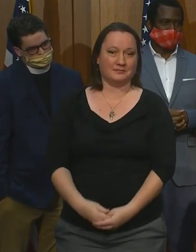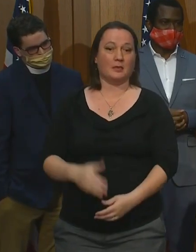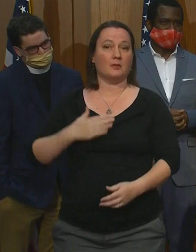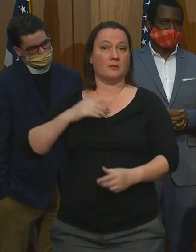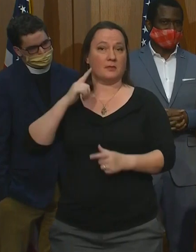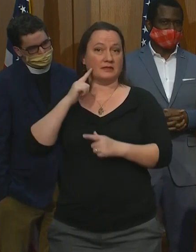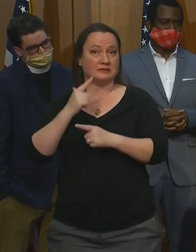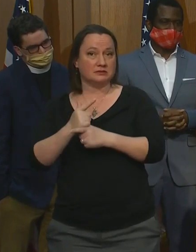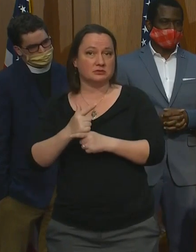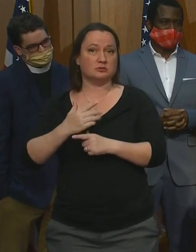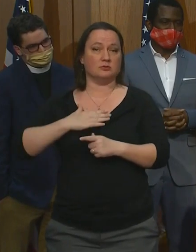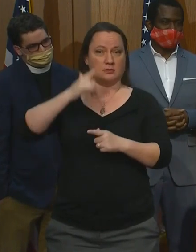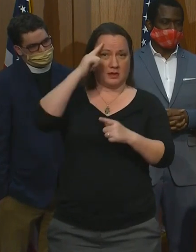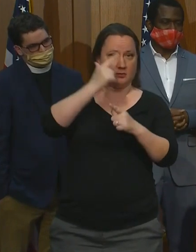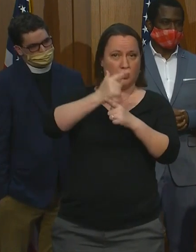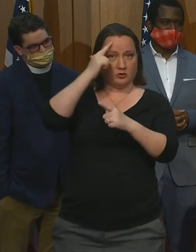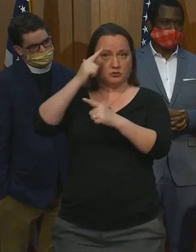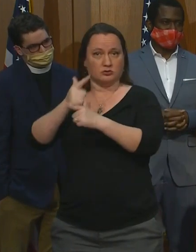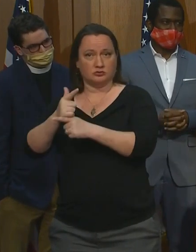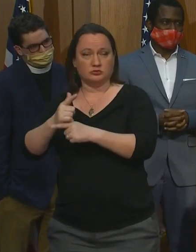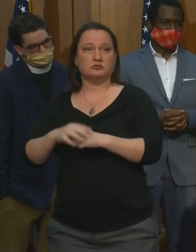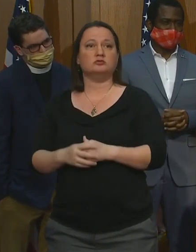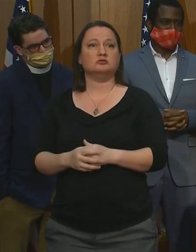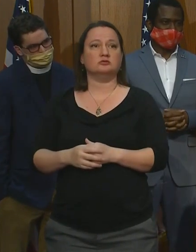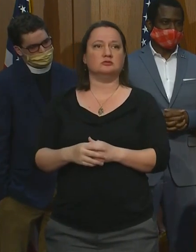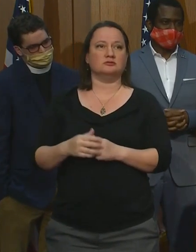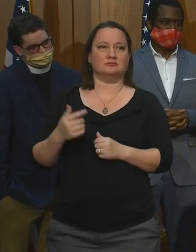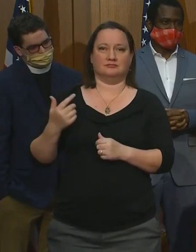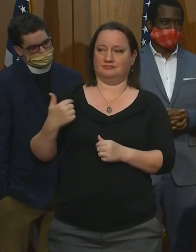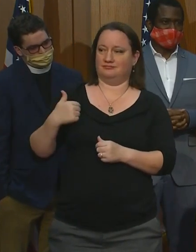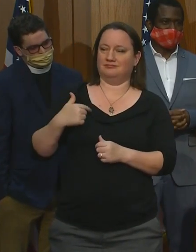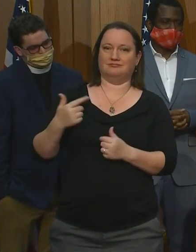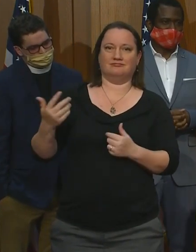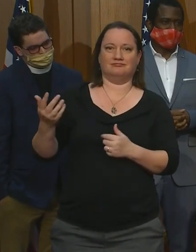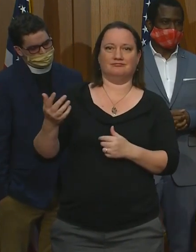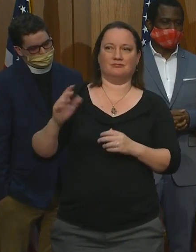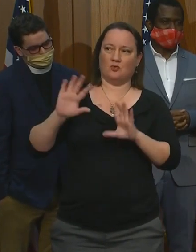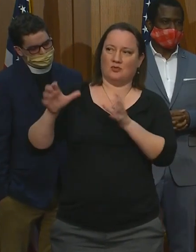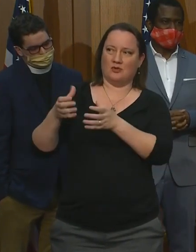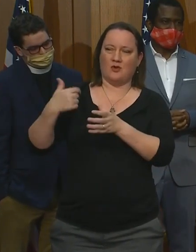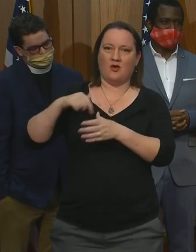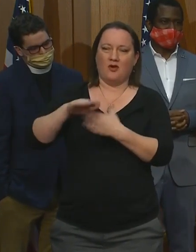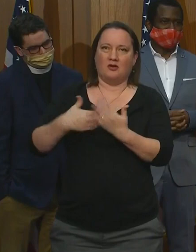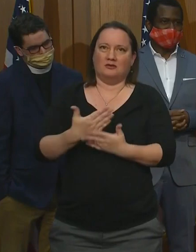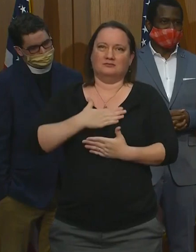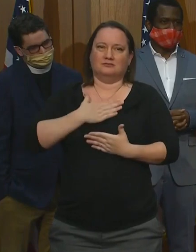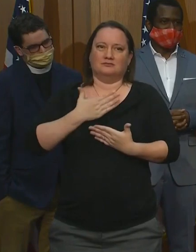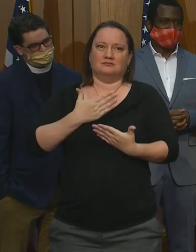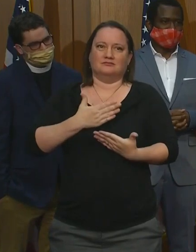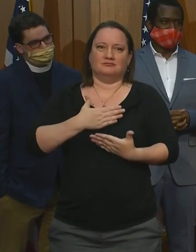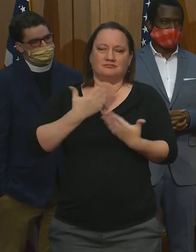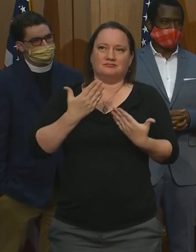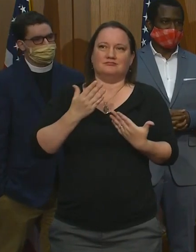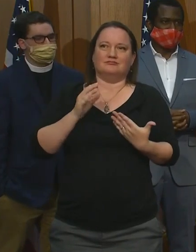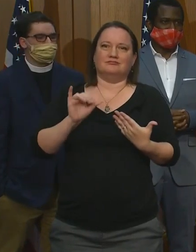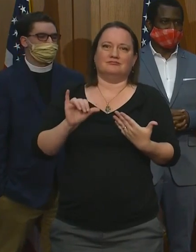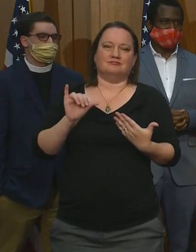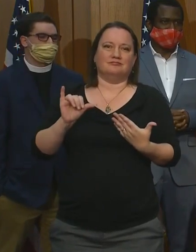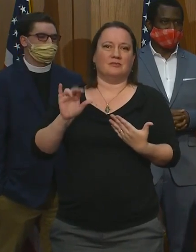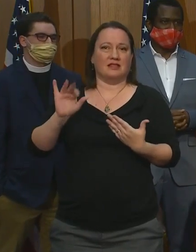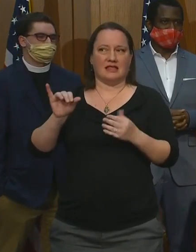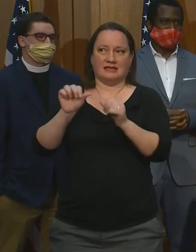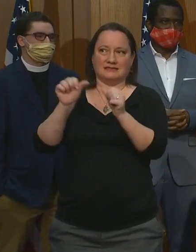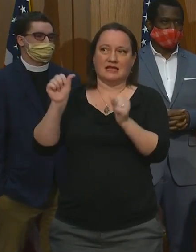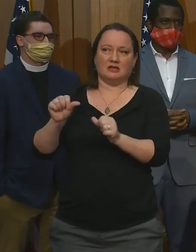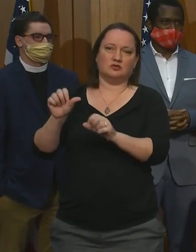SISTER. M. MY BROTHER'S. AND